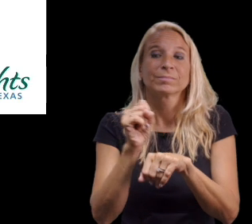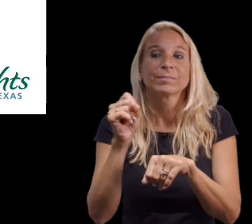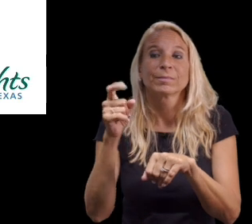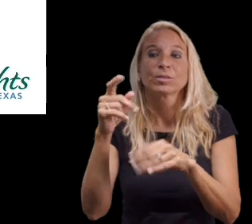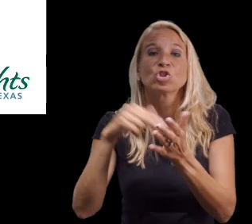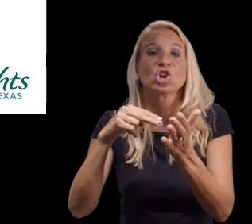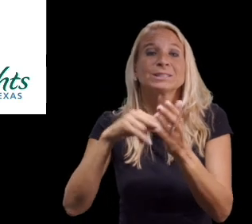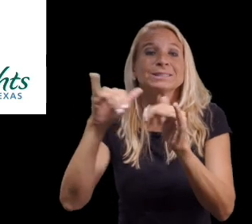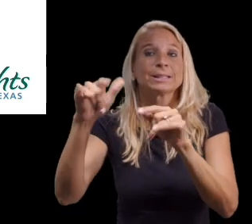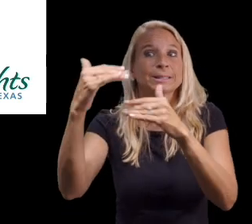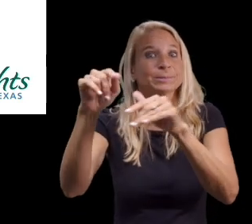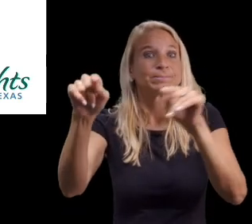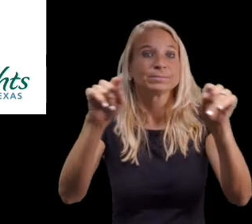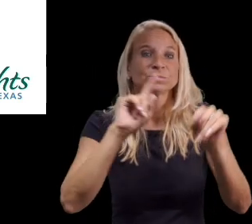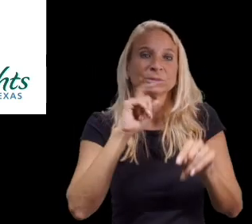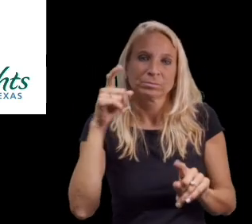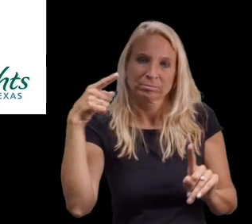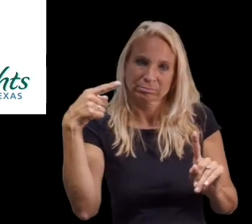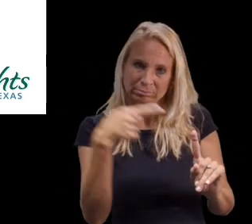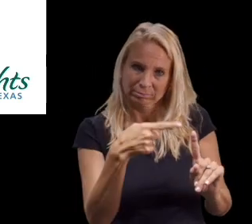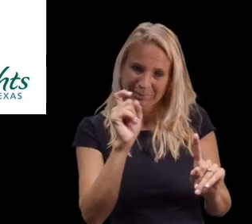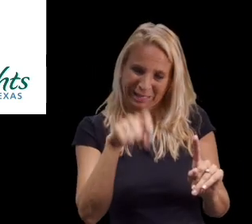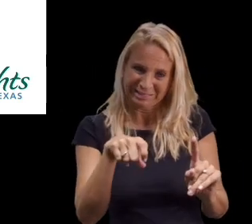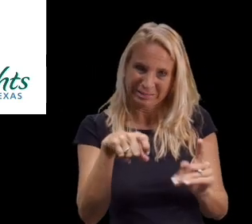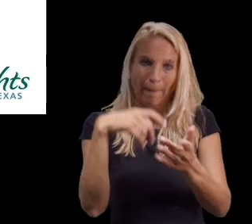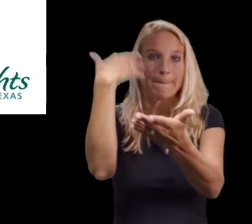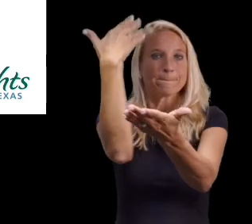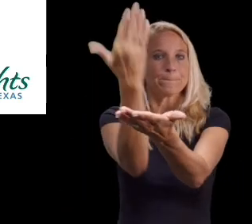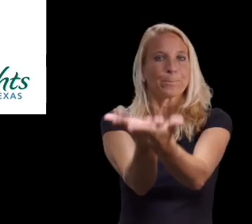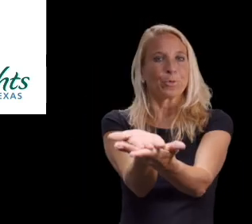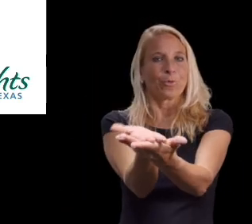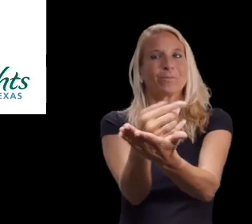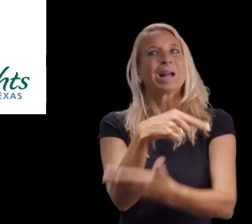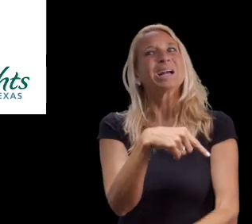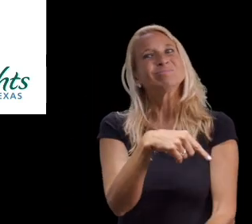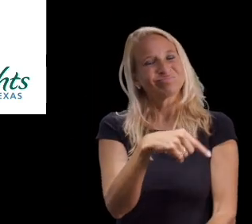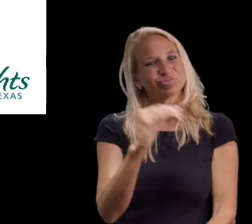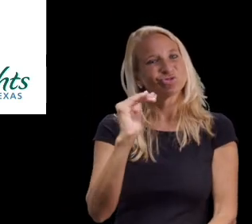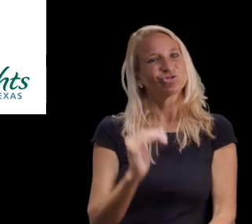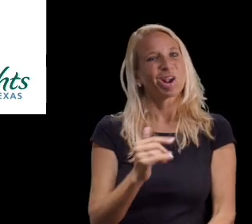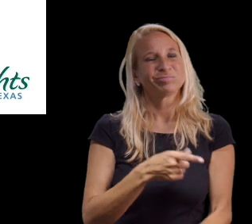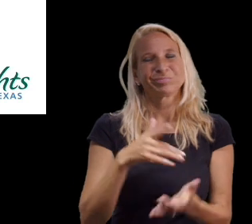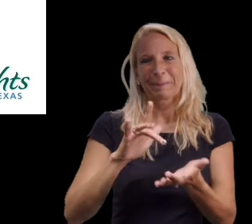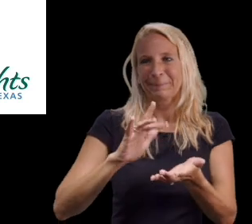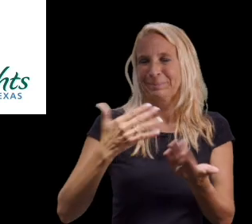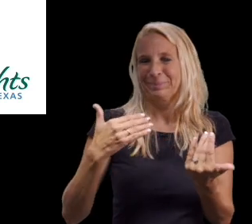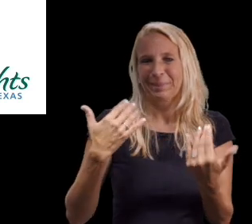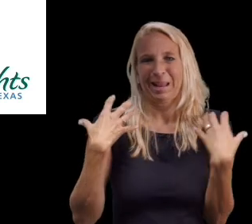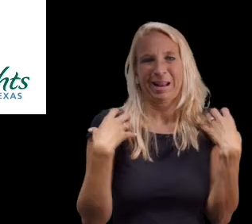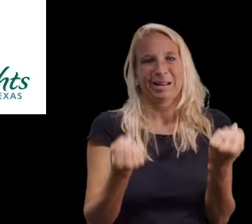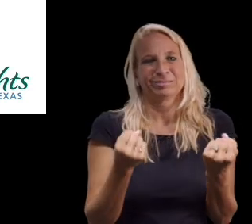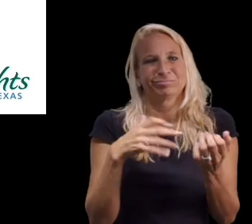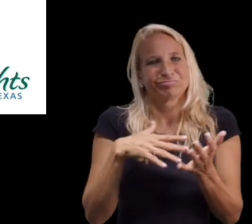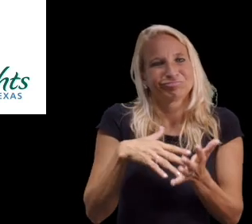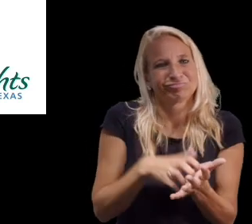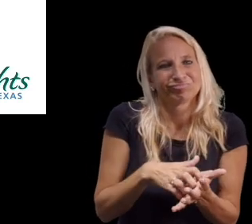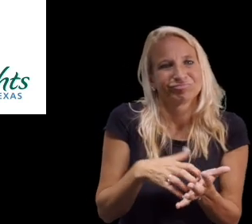facilities stays are in fact proving medical fragility. There is no appeal,